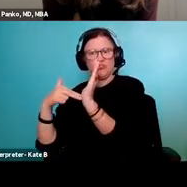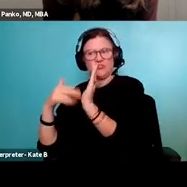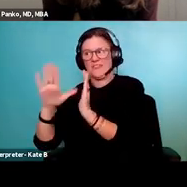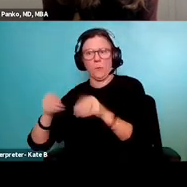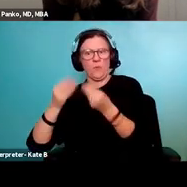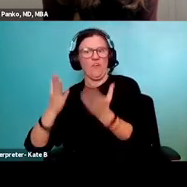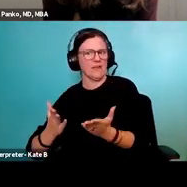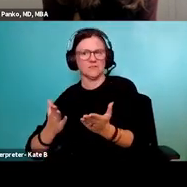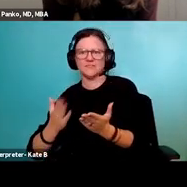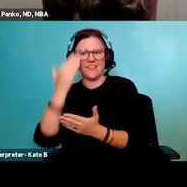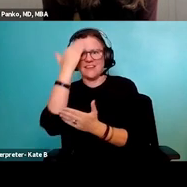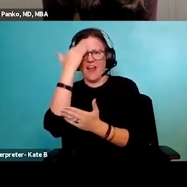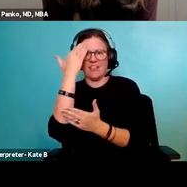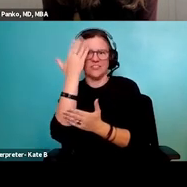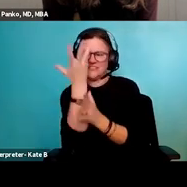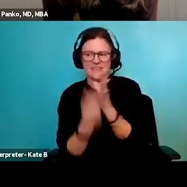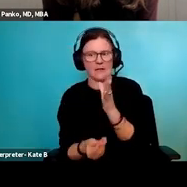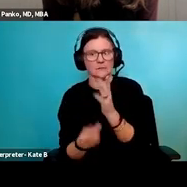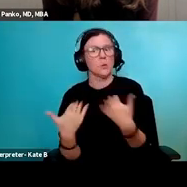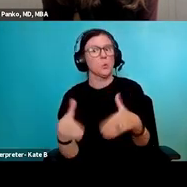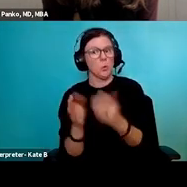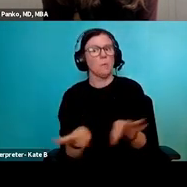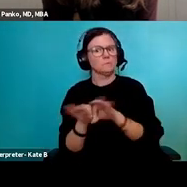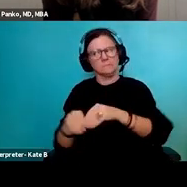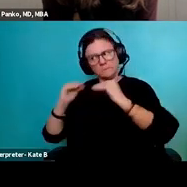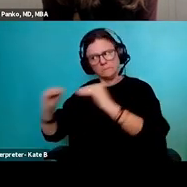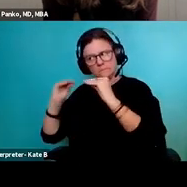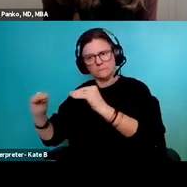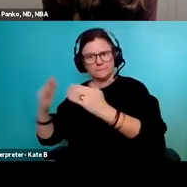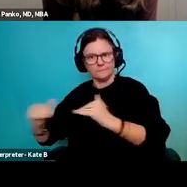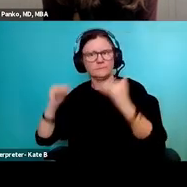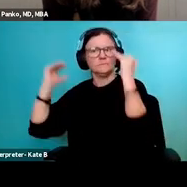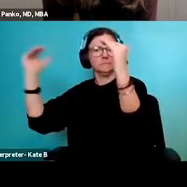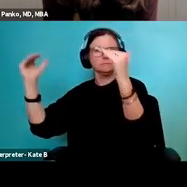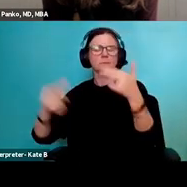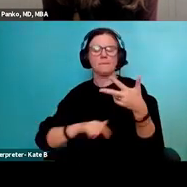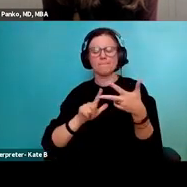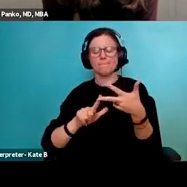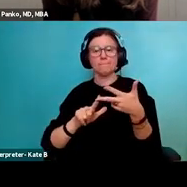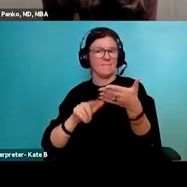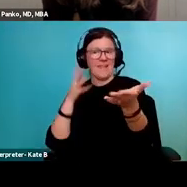think that is a significant issue that we must do better in. And then, Tiffany talked